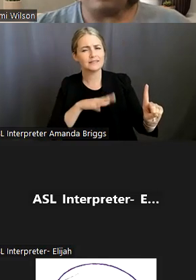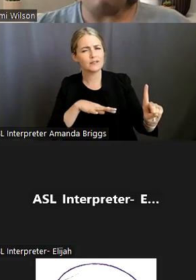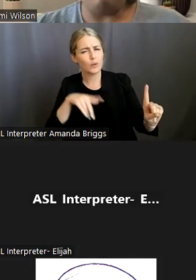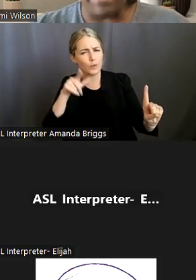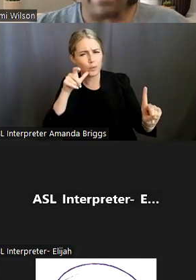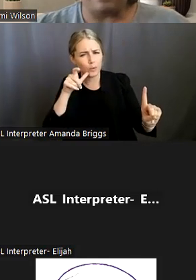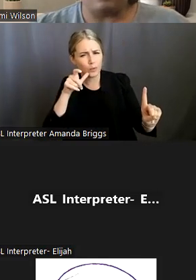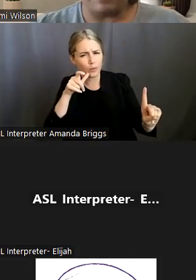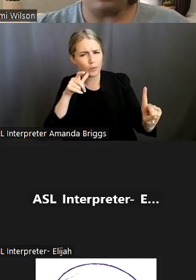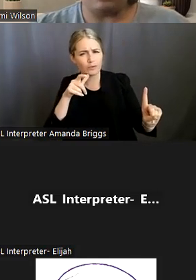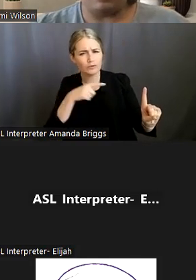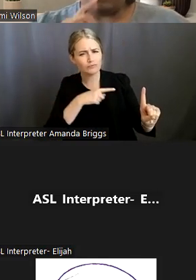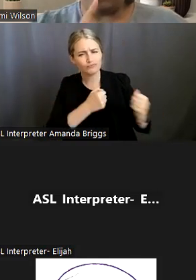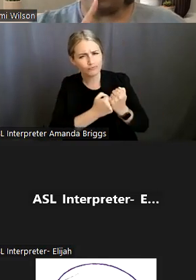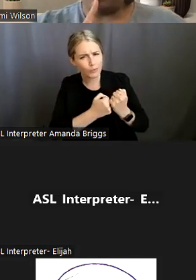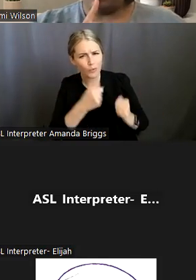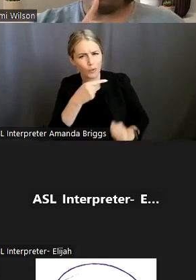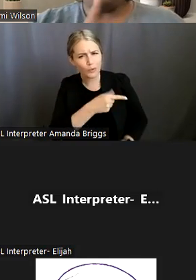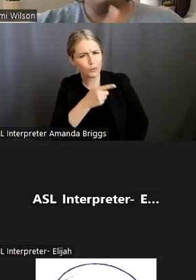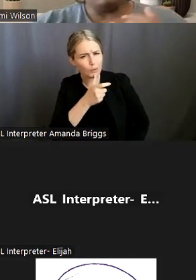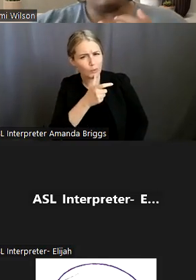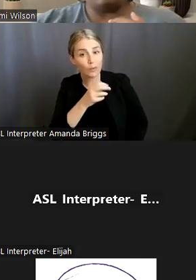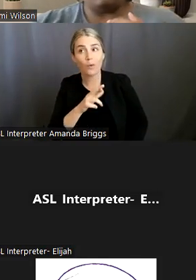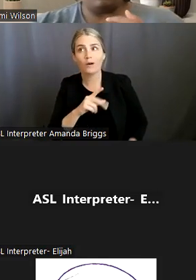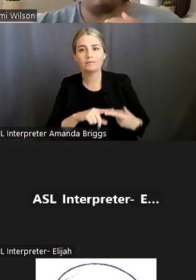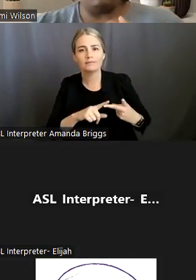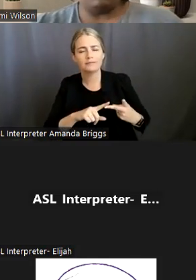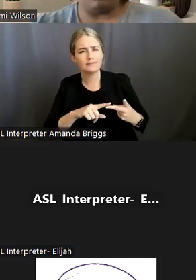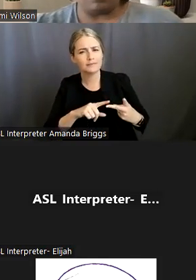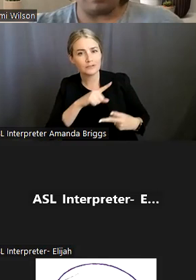That is a very good question. Knowing what her emotional support